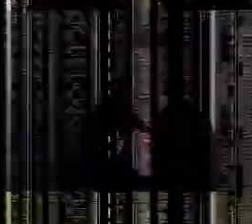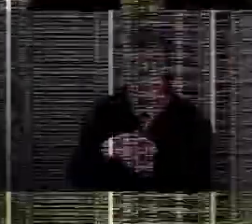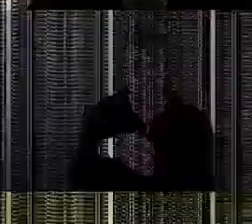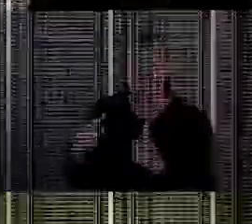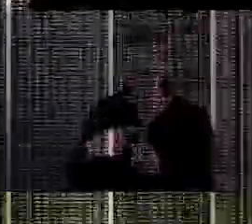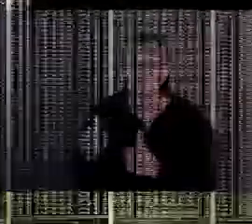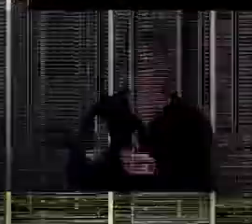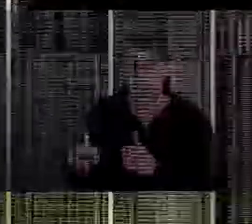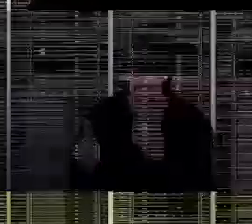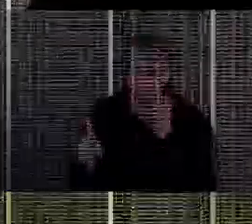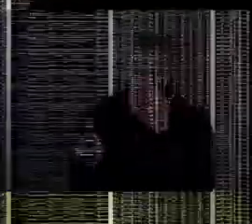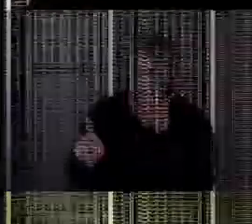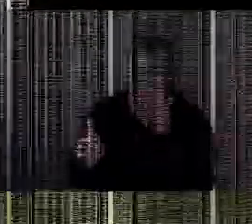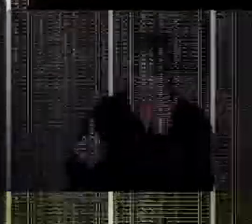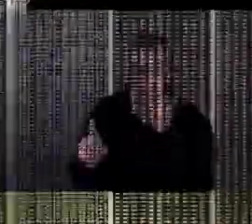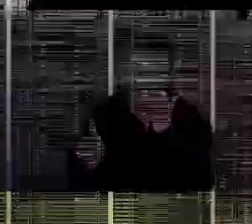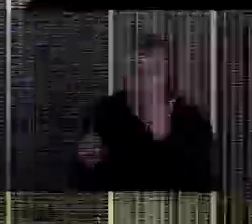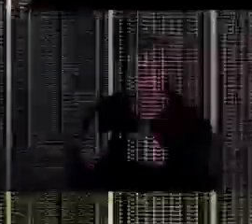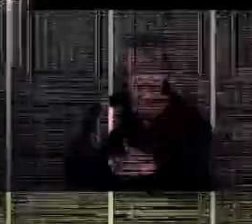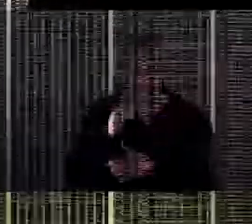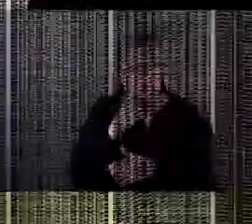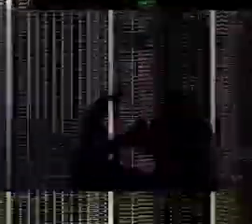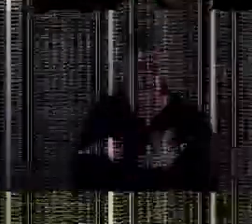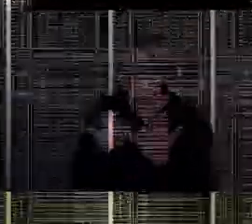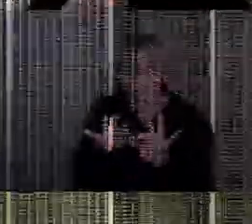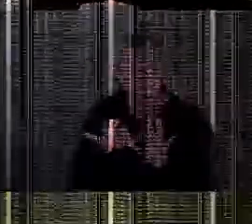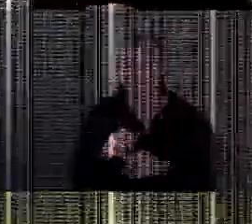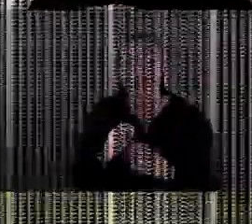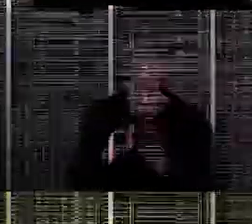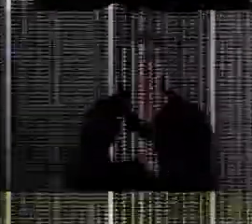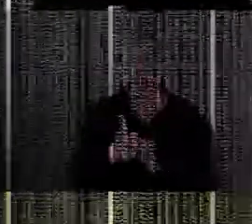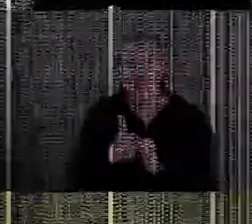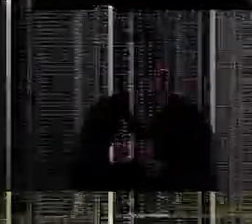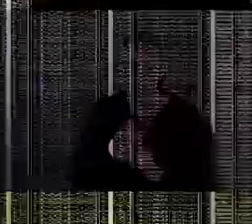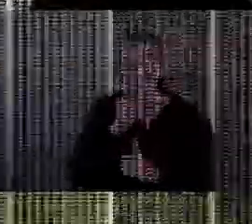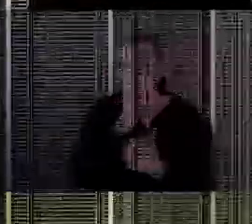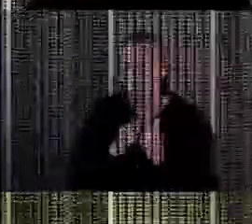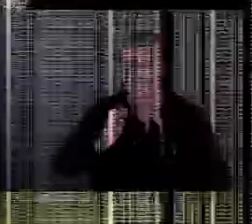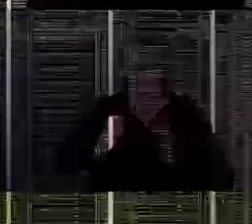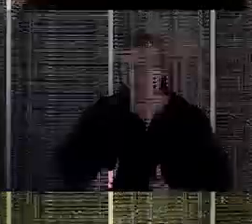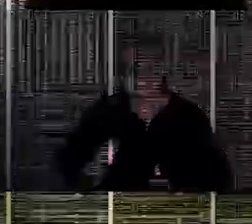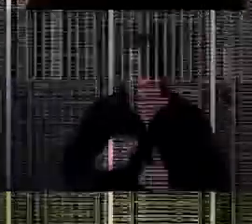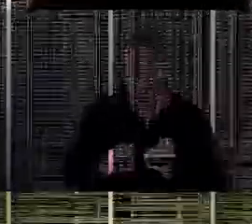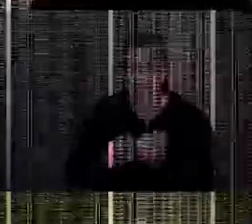question is really important one. How do you speak with clients and support/encourage them